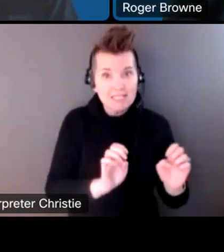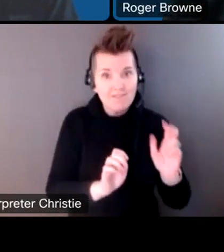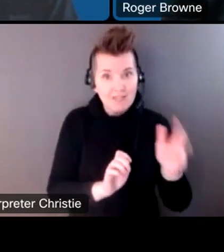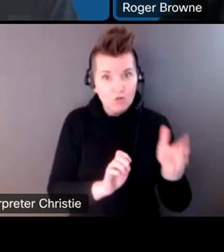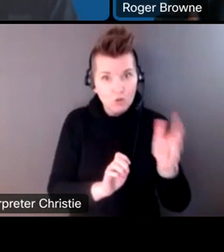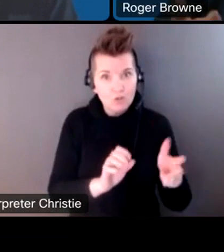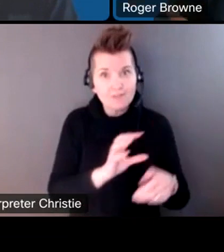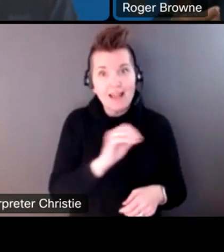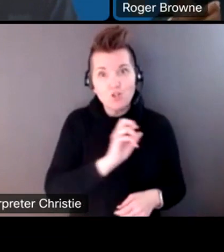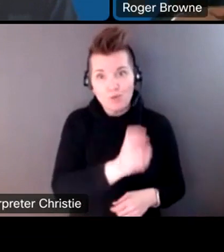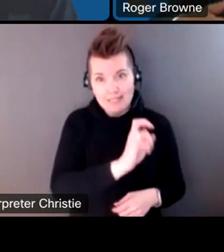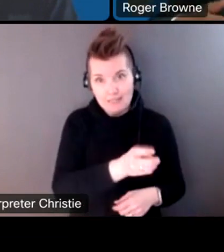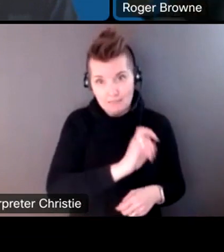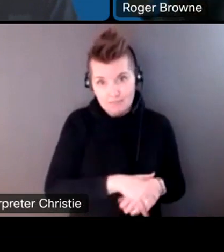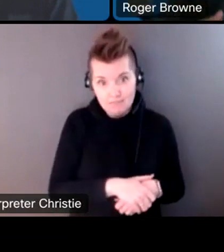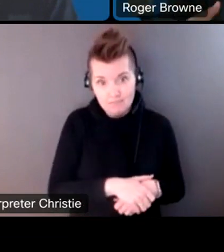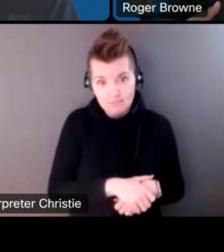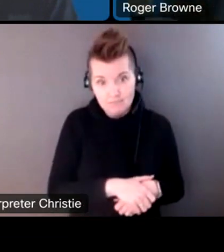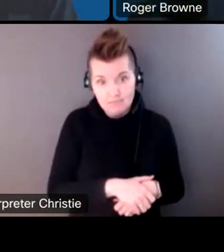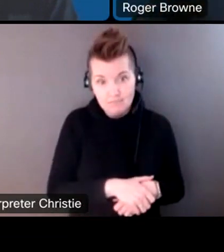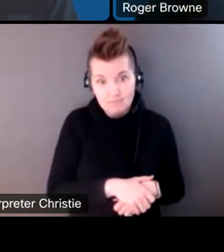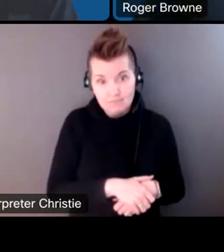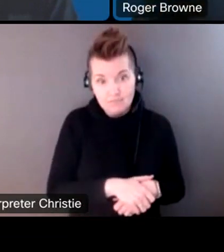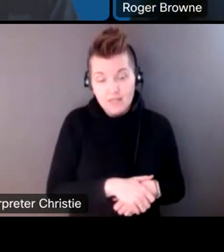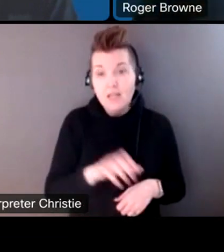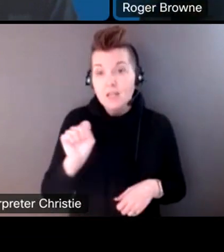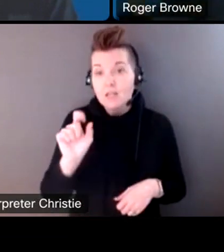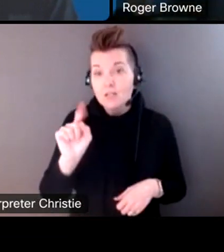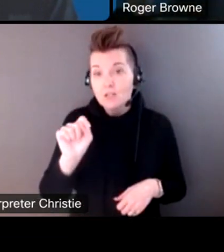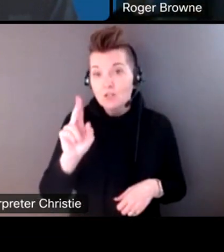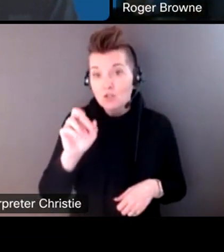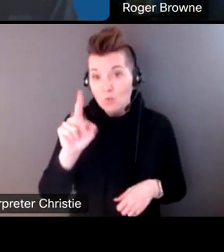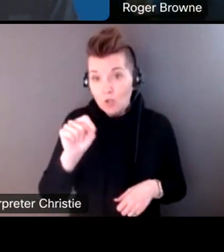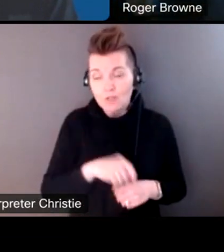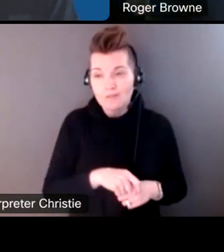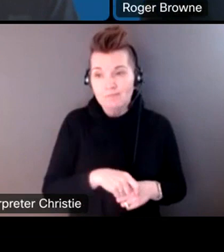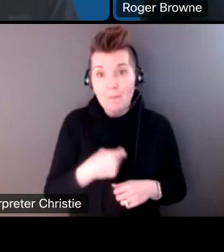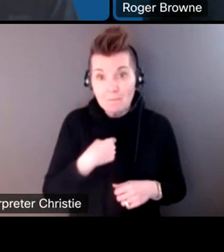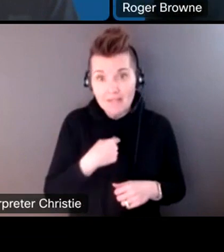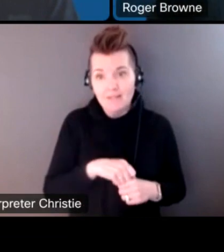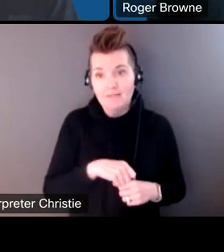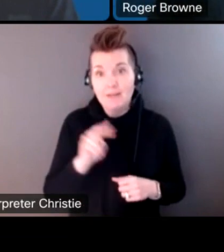And again, Stuart, myself, the other manager, Nathan, we've had conversations on situations